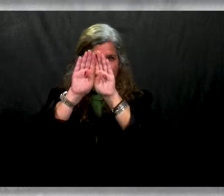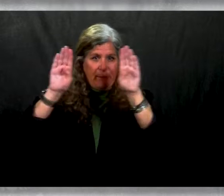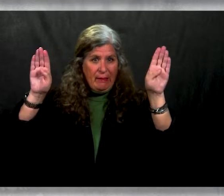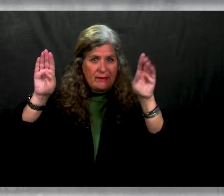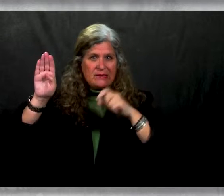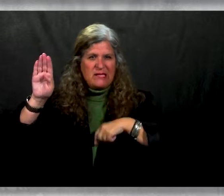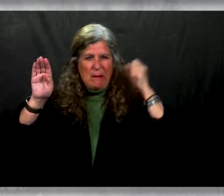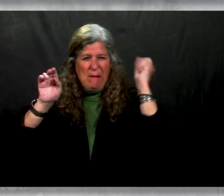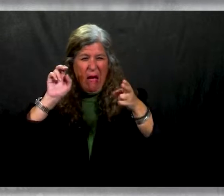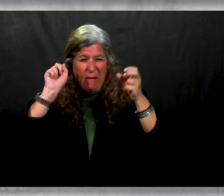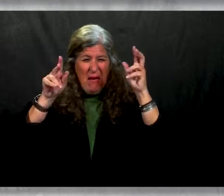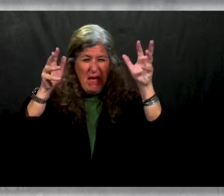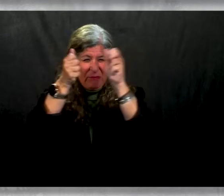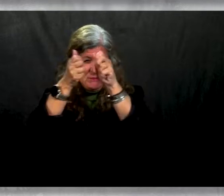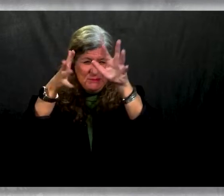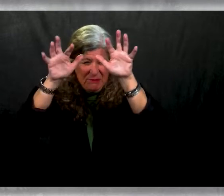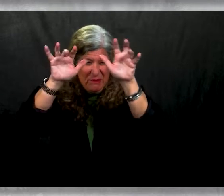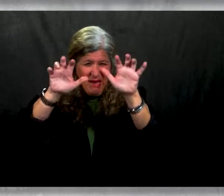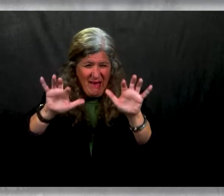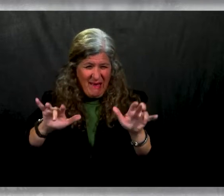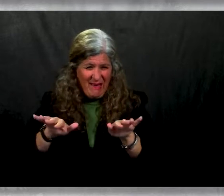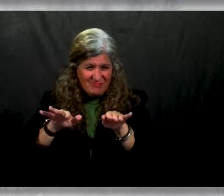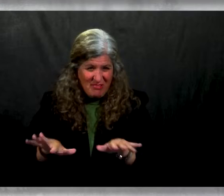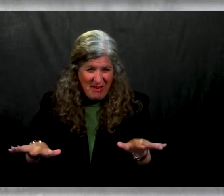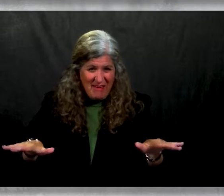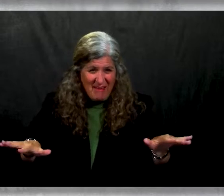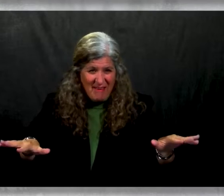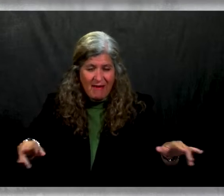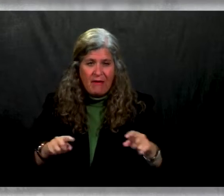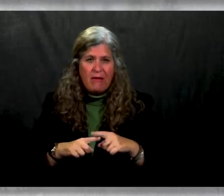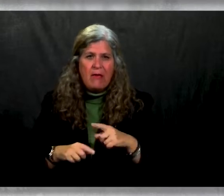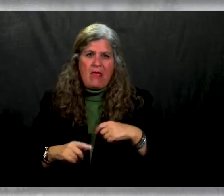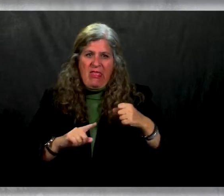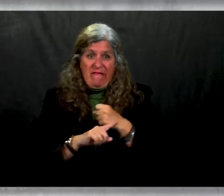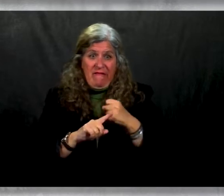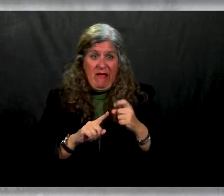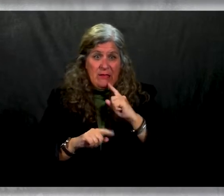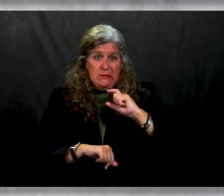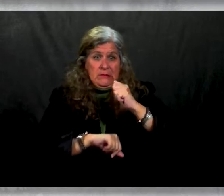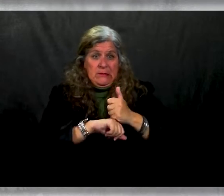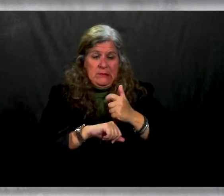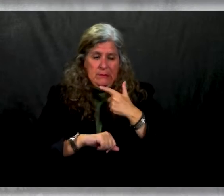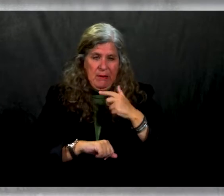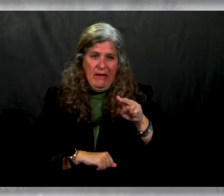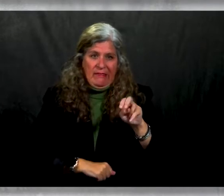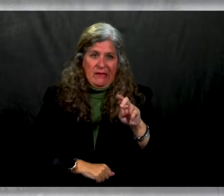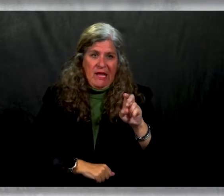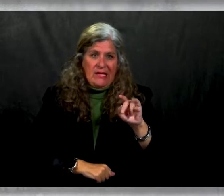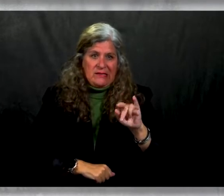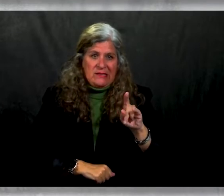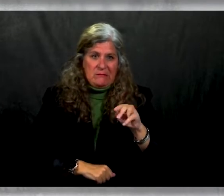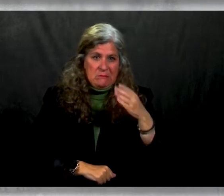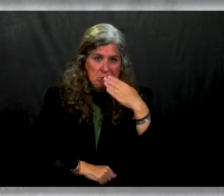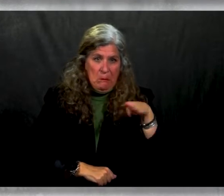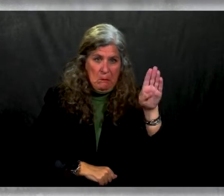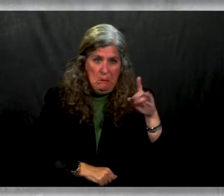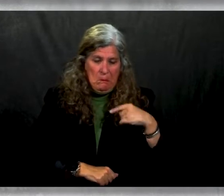that covered German streets in the aftermath. The violence was instigated by the Nazi party officials and members of the SA and Hitler Youth.